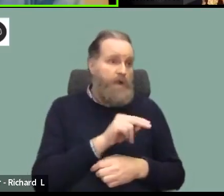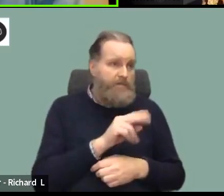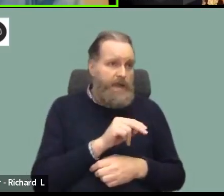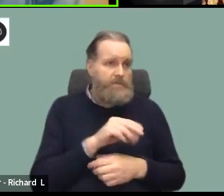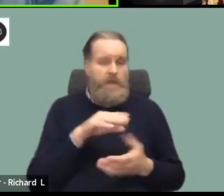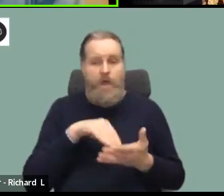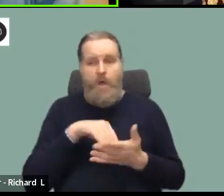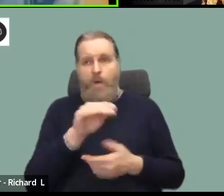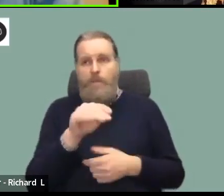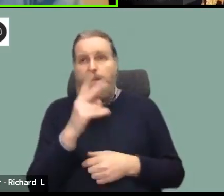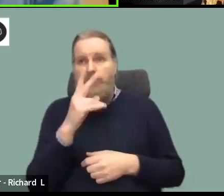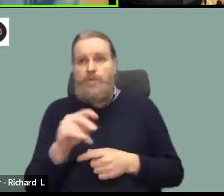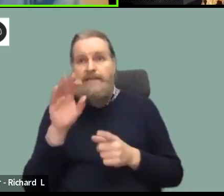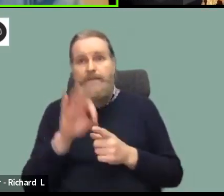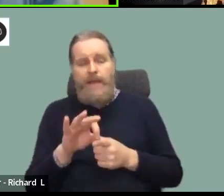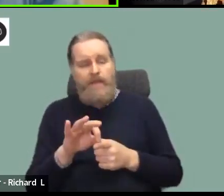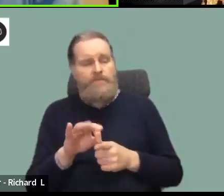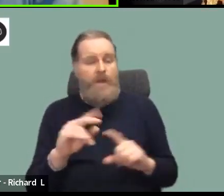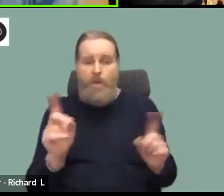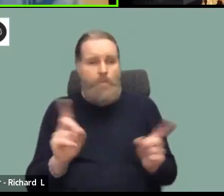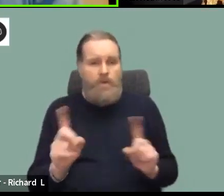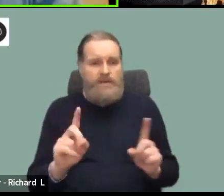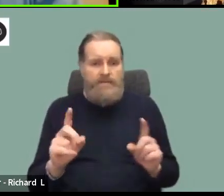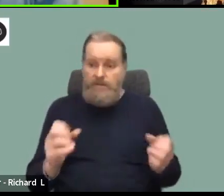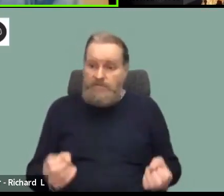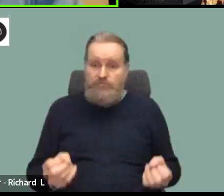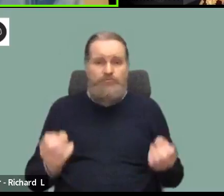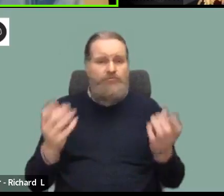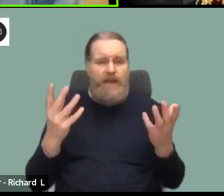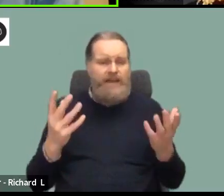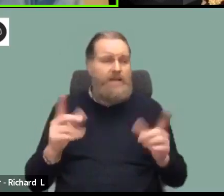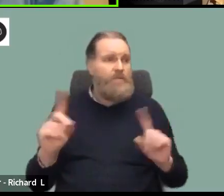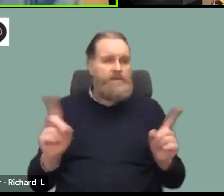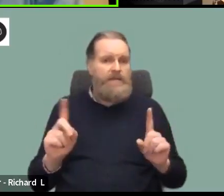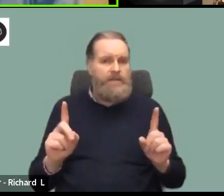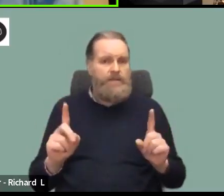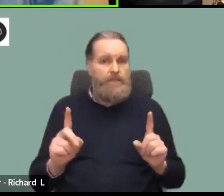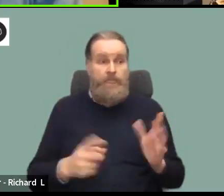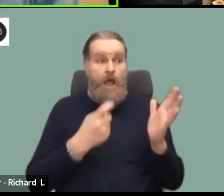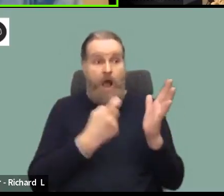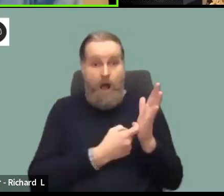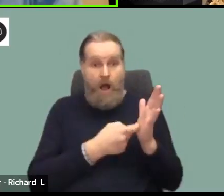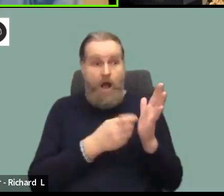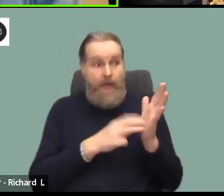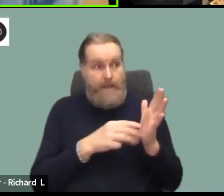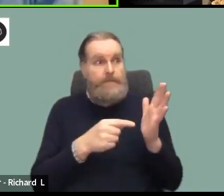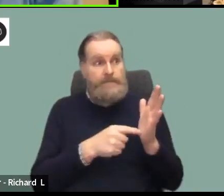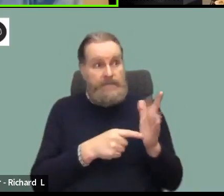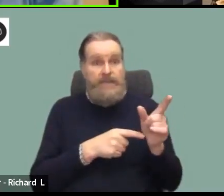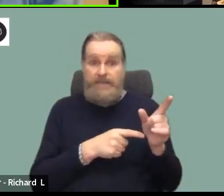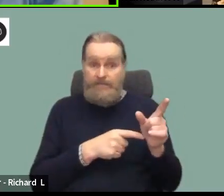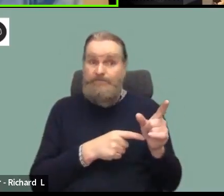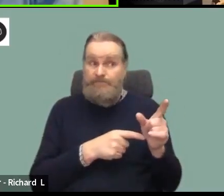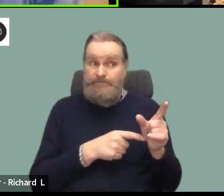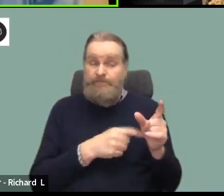h graders h grader 20 quid. Take h grader 20 quid. Taking selected strike action or coming out Let me ask everyone to come out and pay. paid. We've seen are empty members